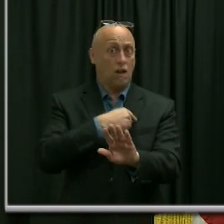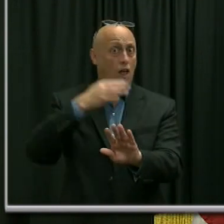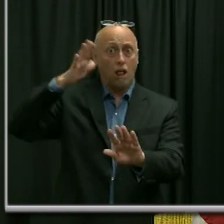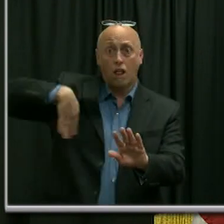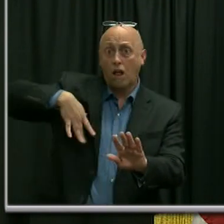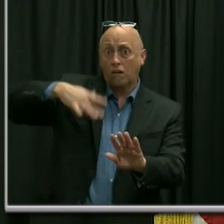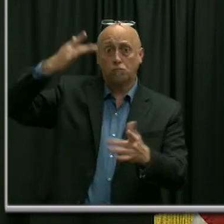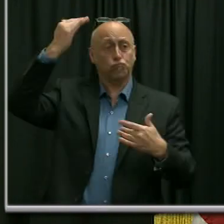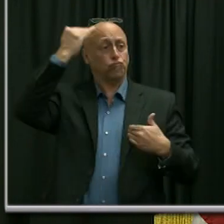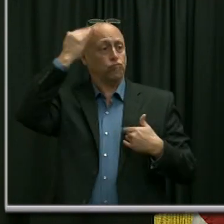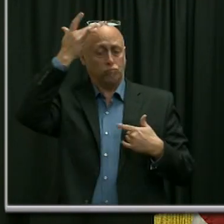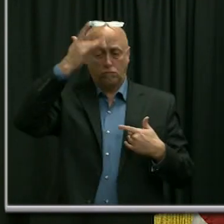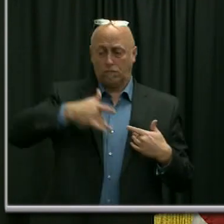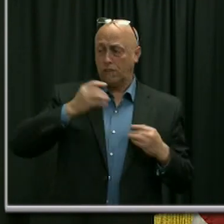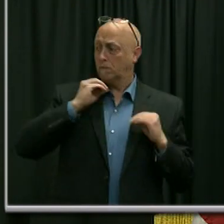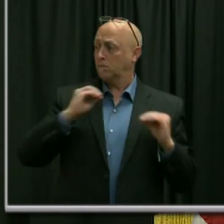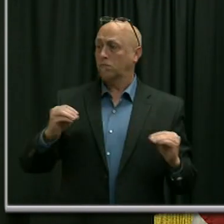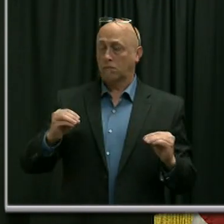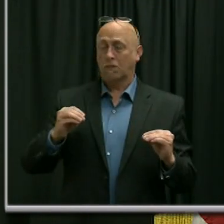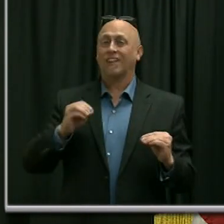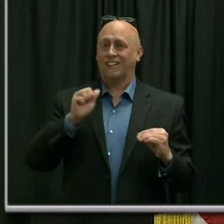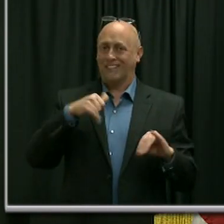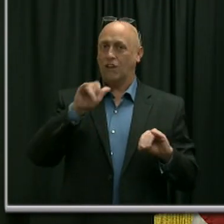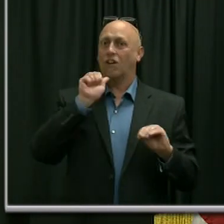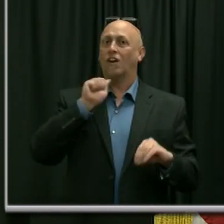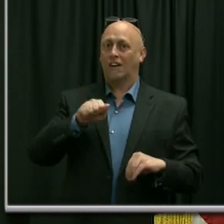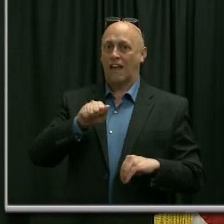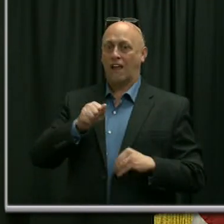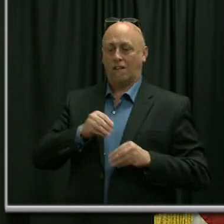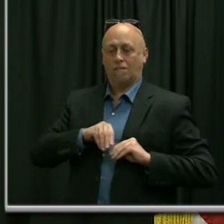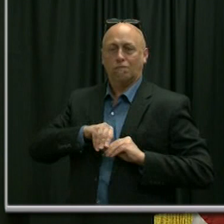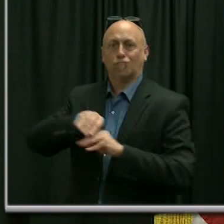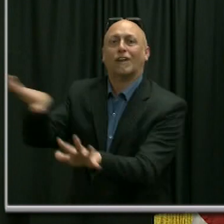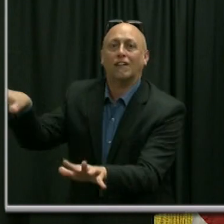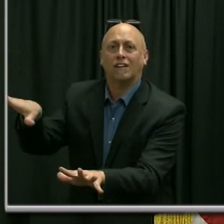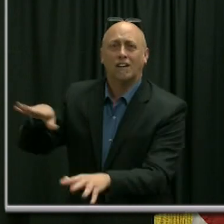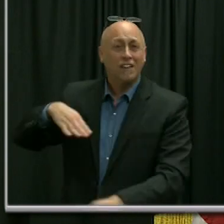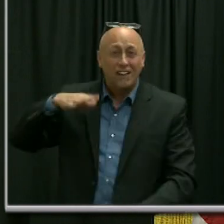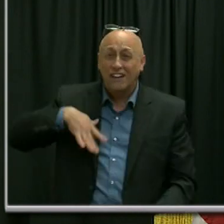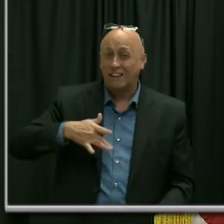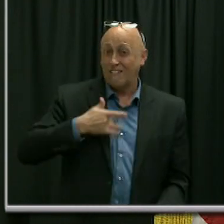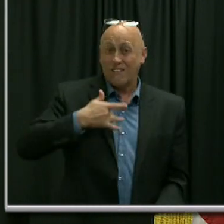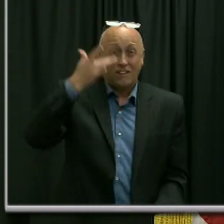THAT WE CAN ALL SPREAD THIS